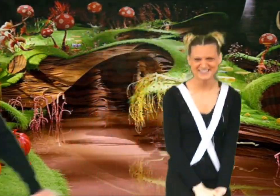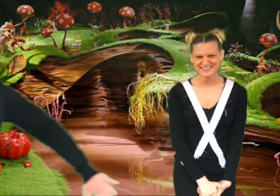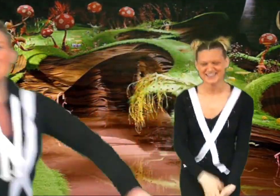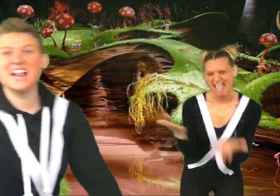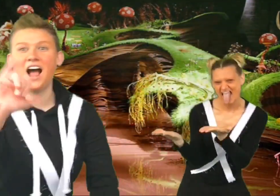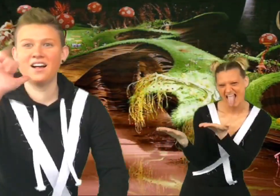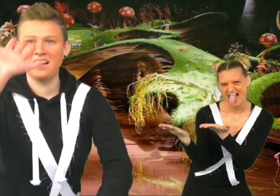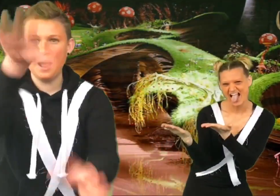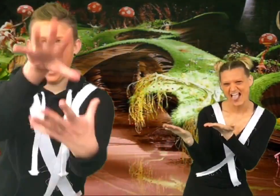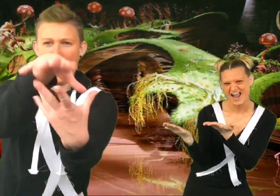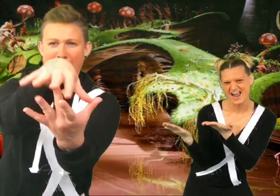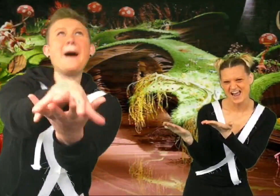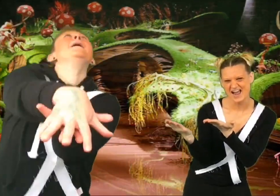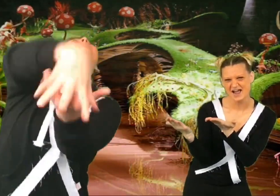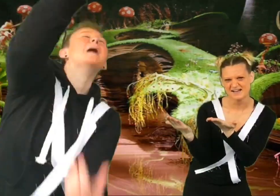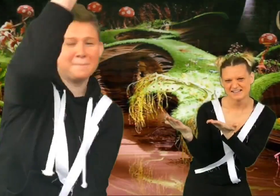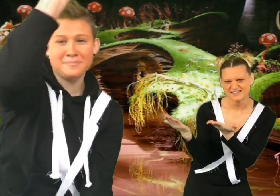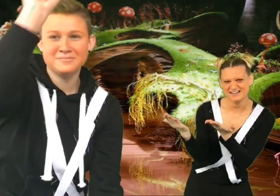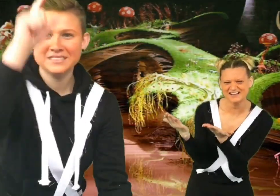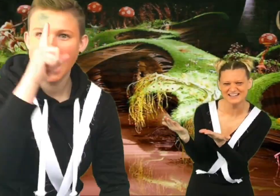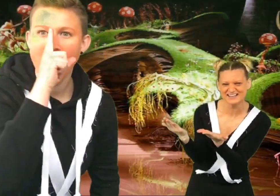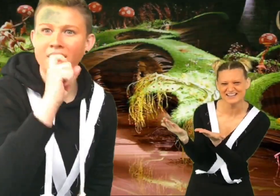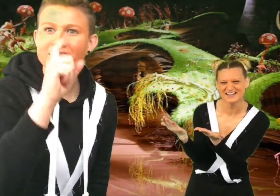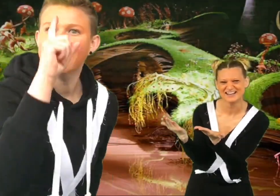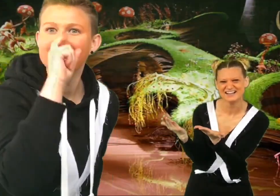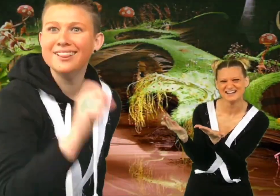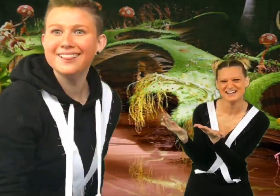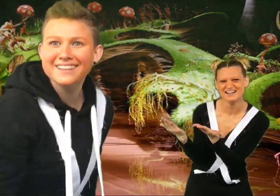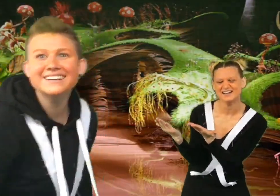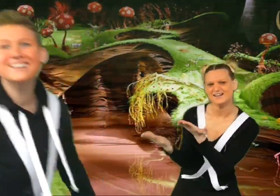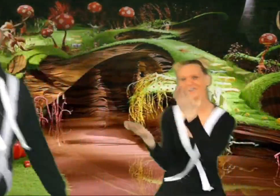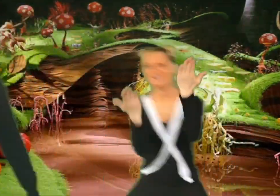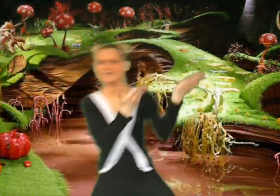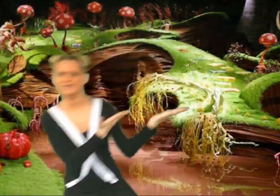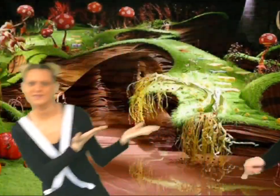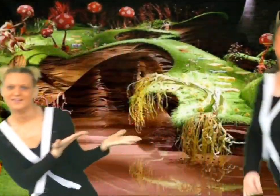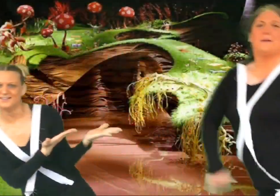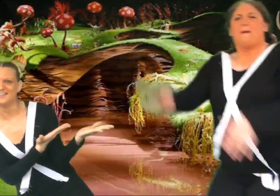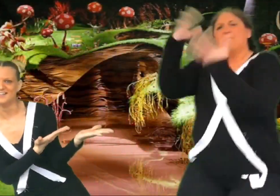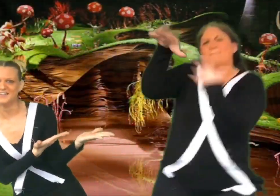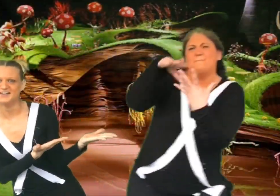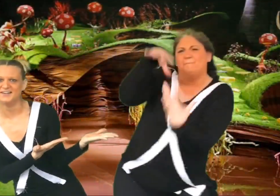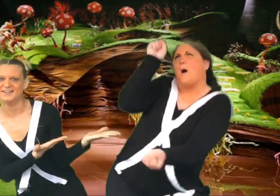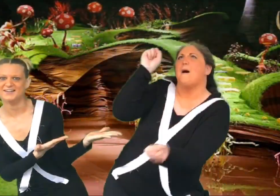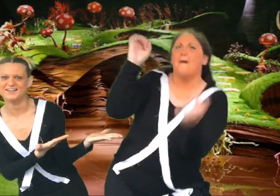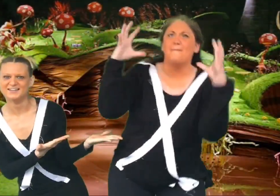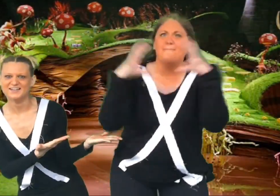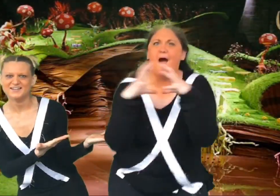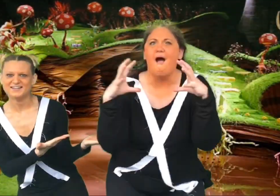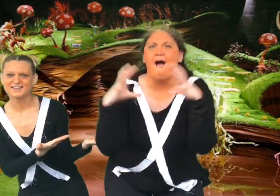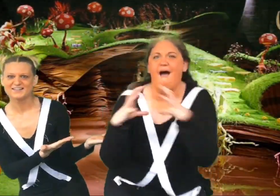A doll, for instance, or a ball,